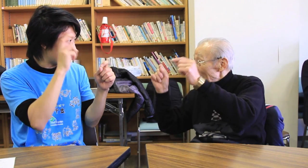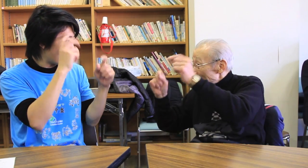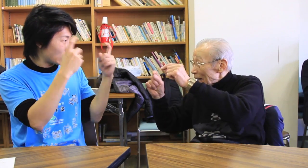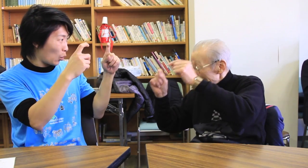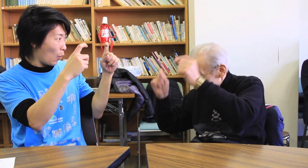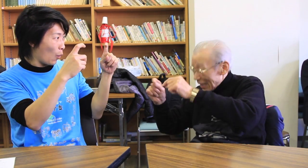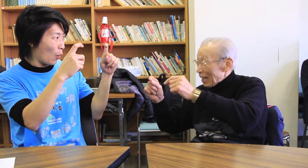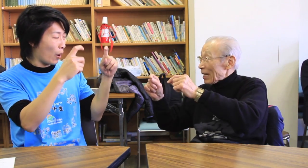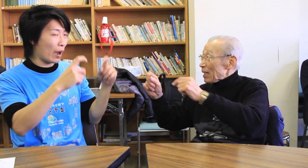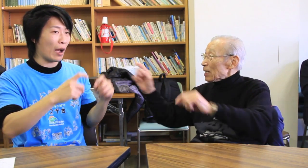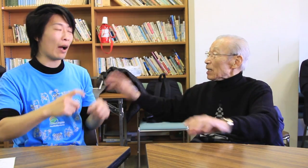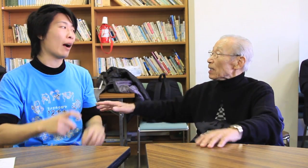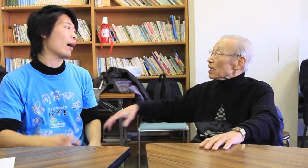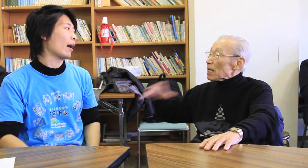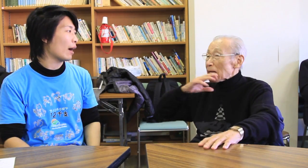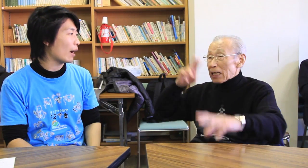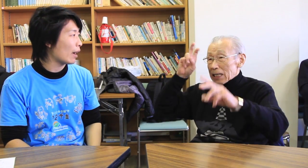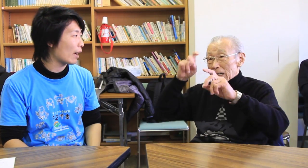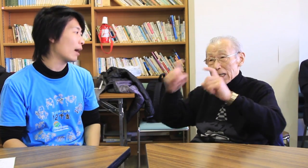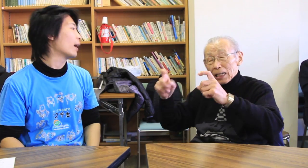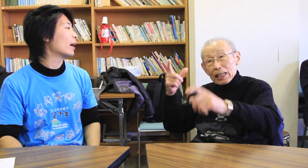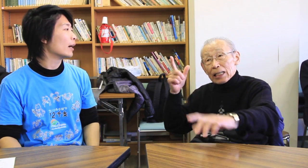Was it near Osaka Castle?